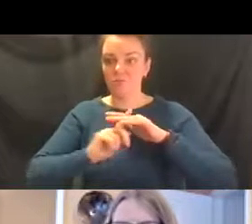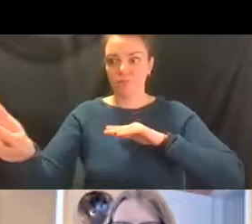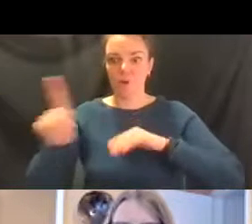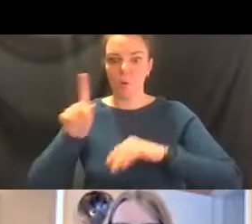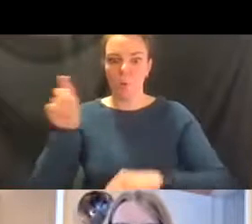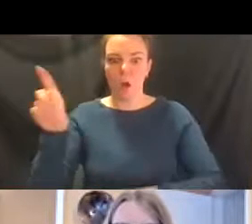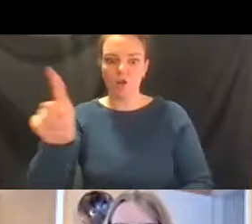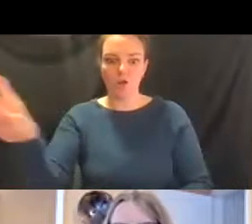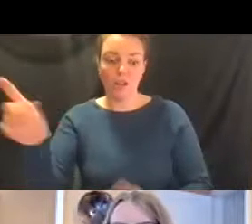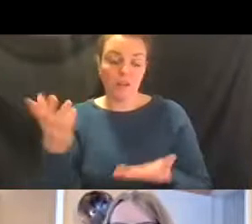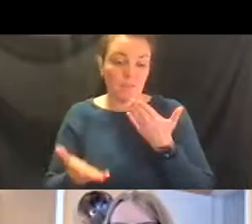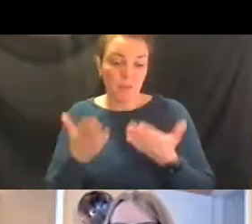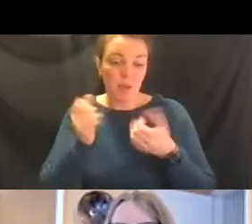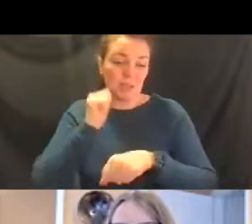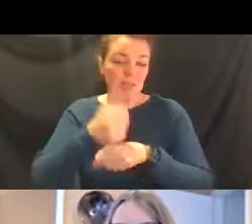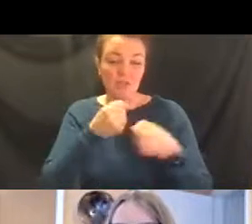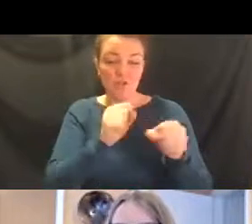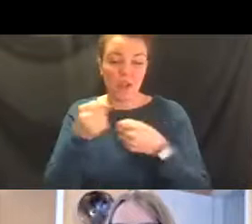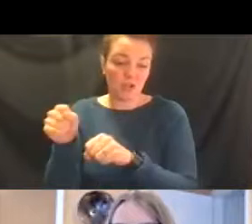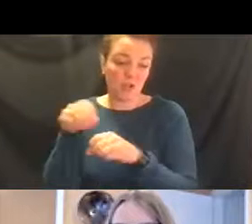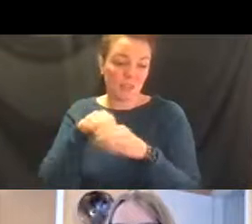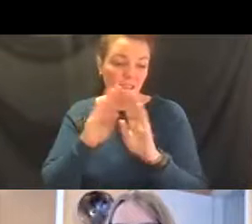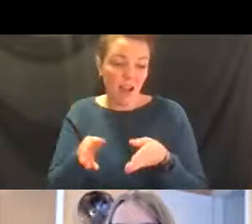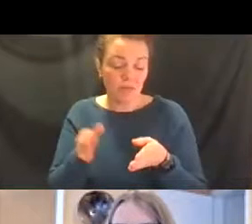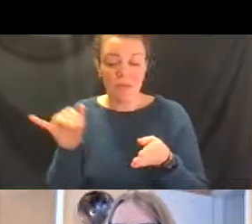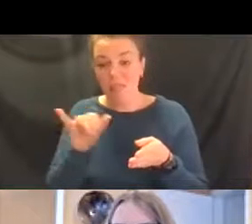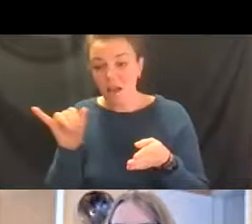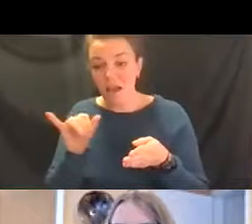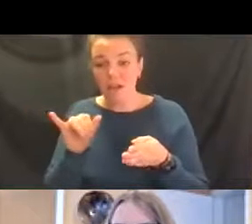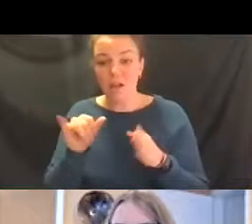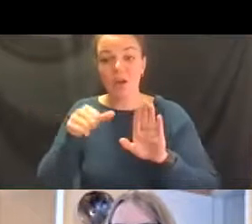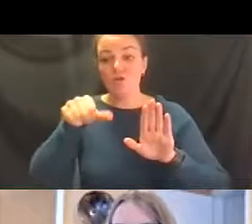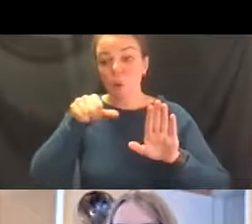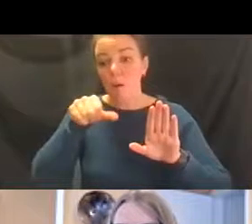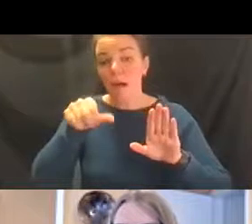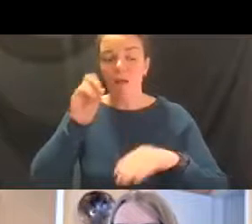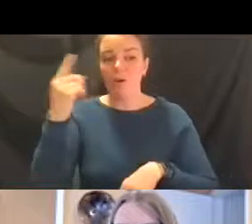put in the home to keep them from wandering like doorbells or things that will go off if they open